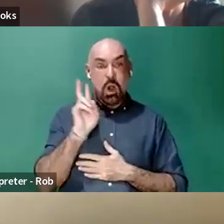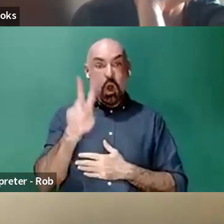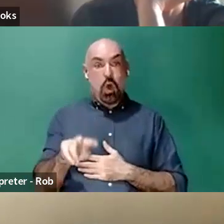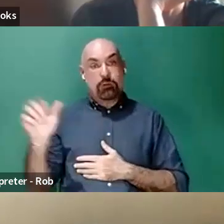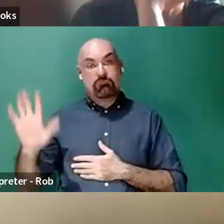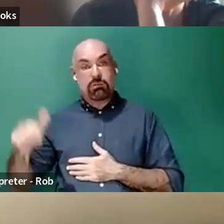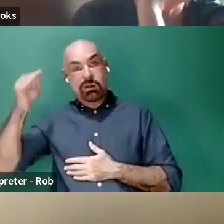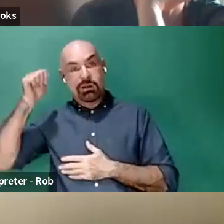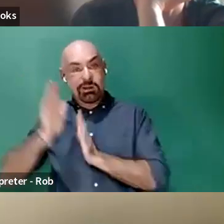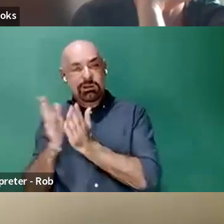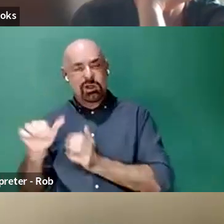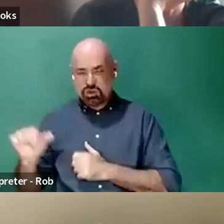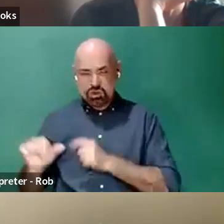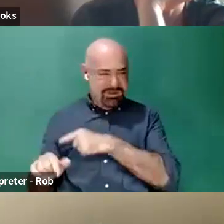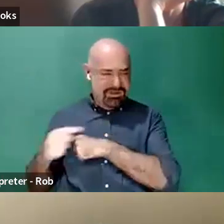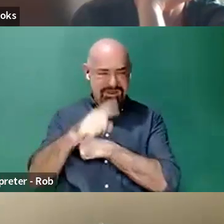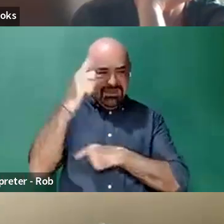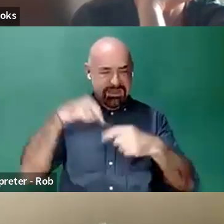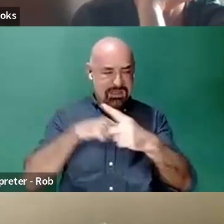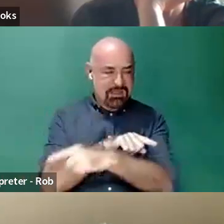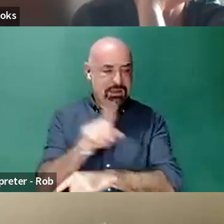it should be in this section, but actually it's somewhere else".